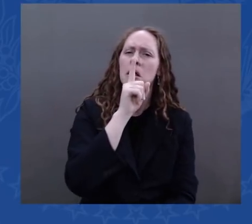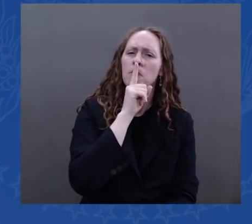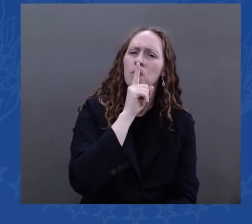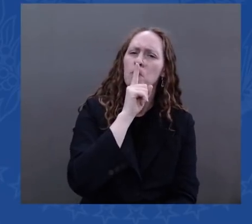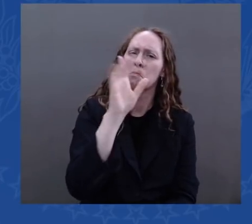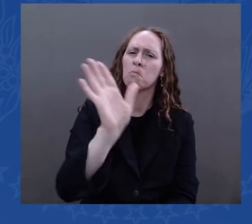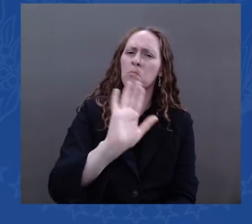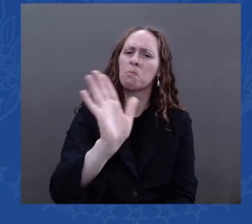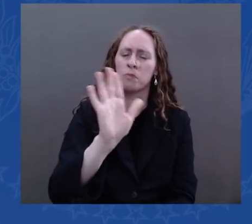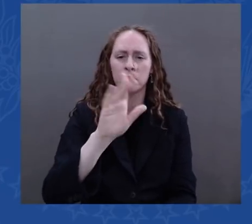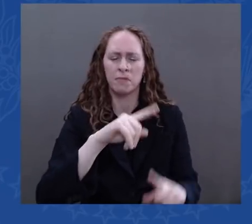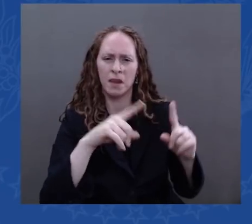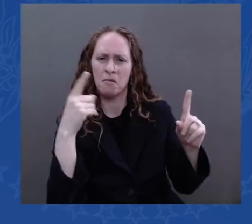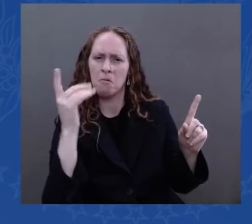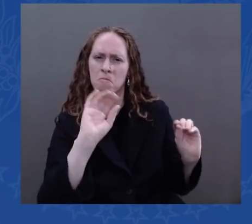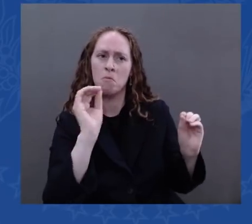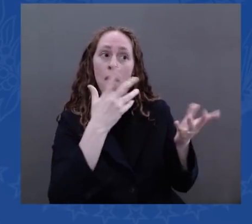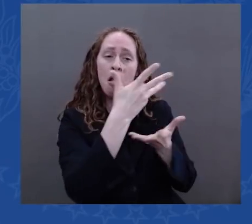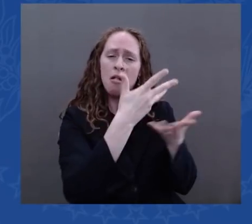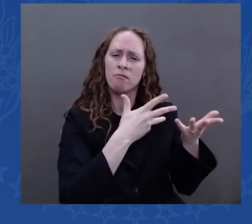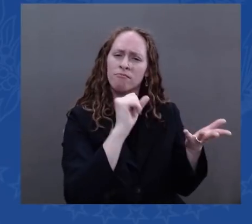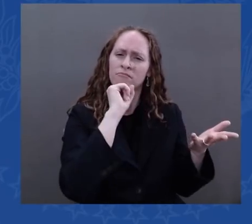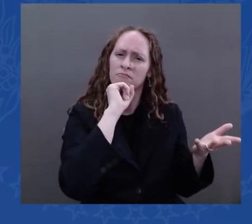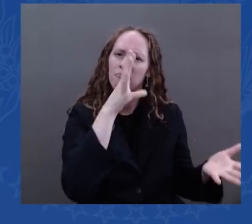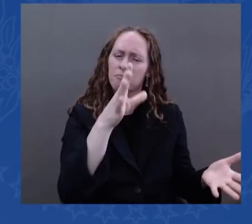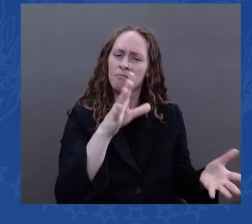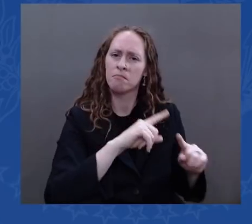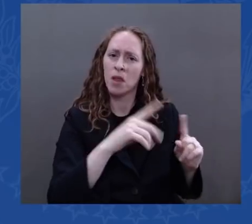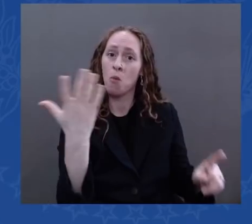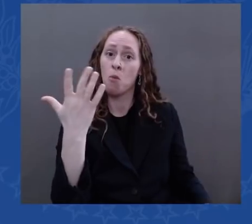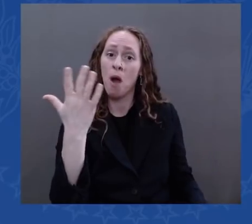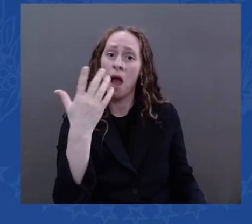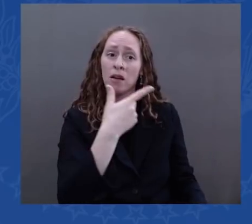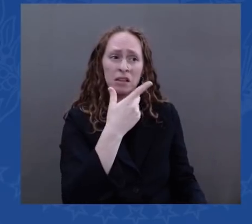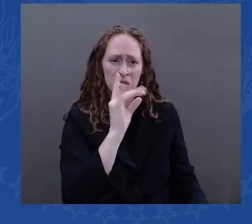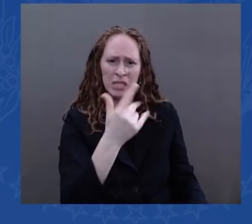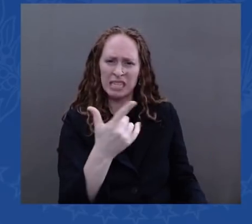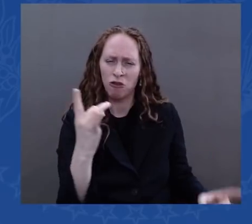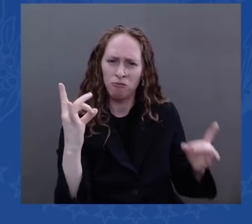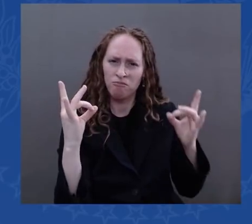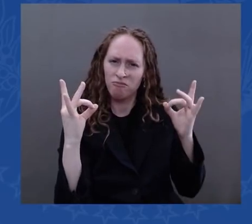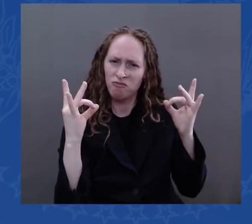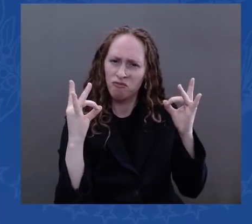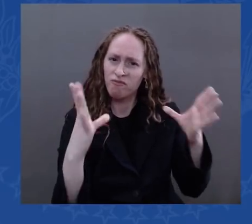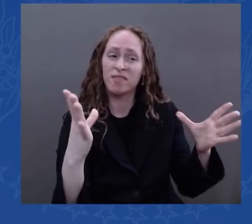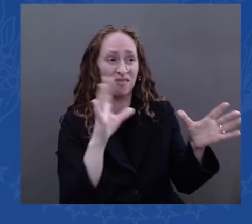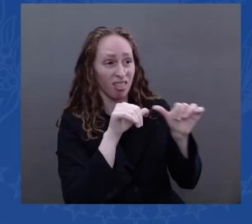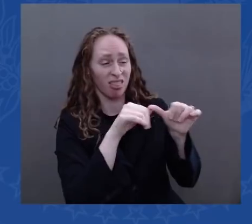he is going to become a pariah worldwide. And who knows what he'd come -- becomes at home, in terms of support. The Press: Just a follow-up.